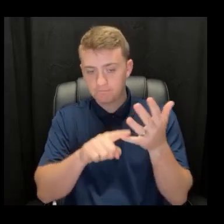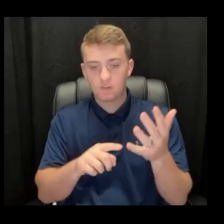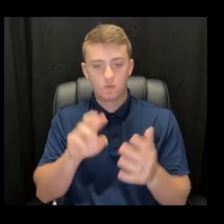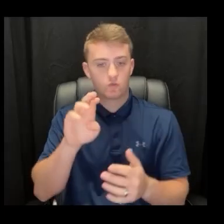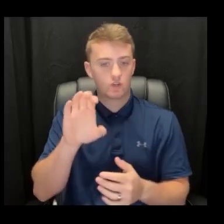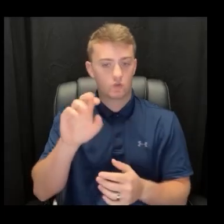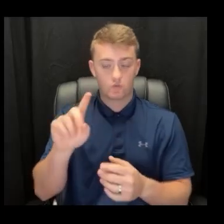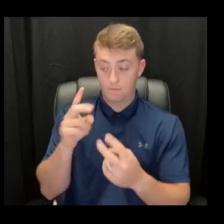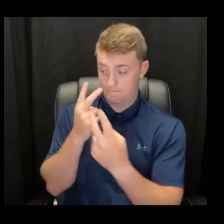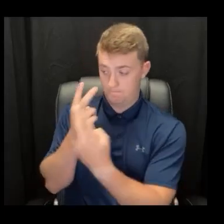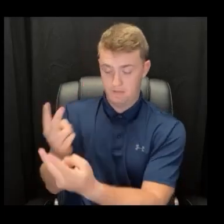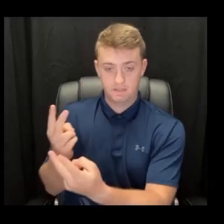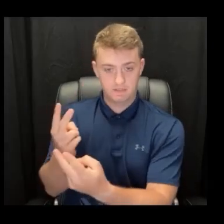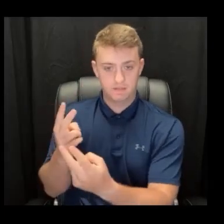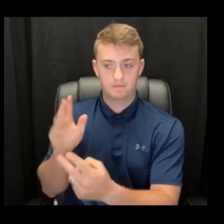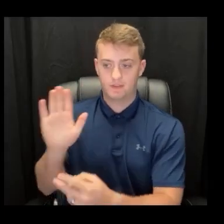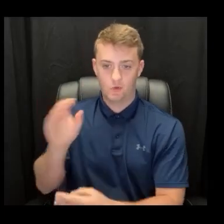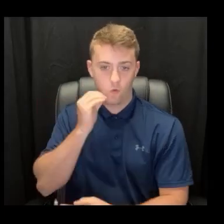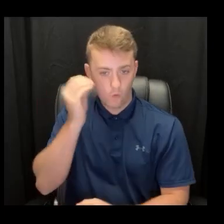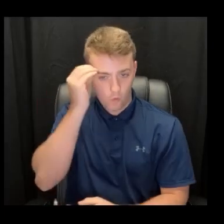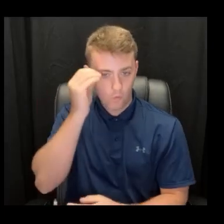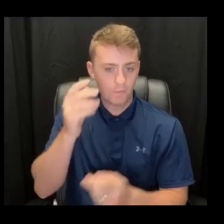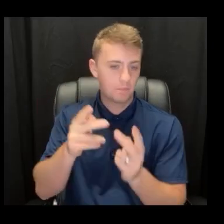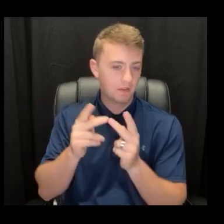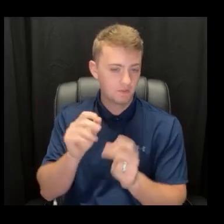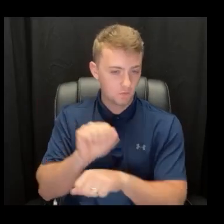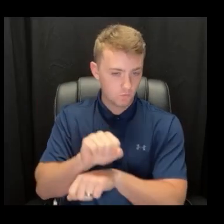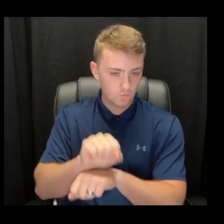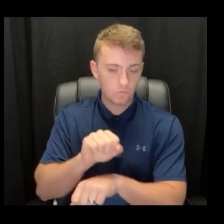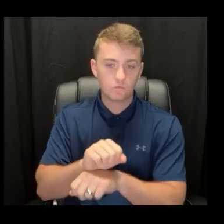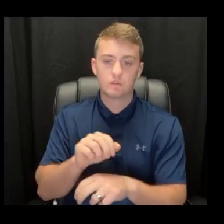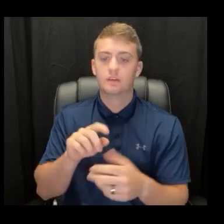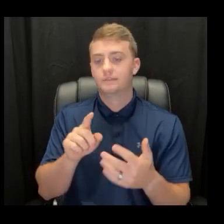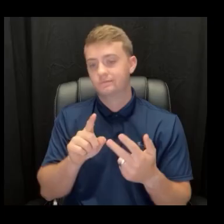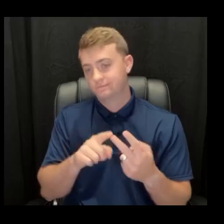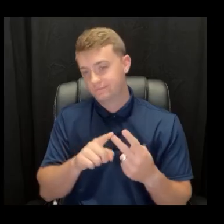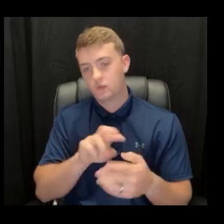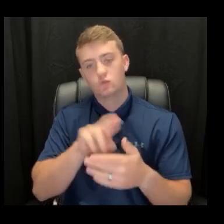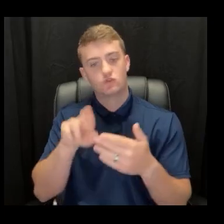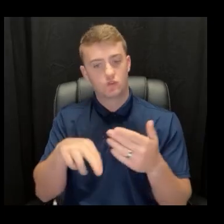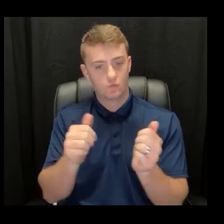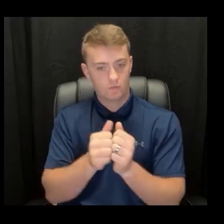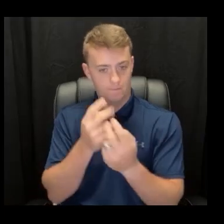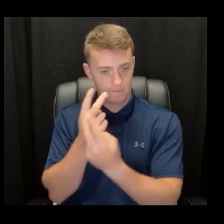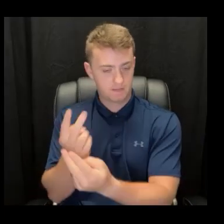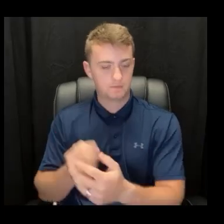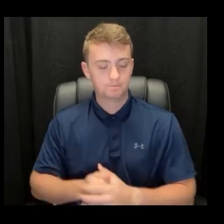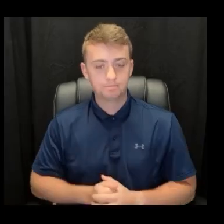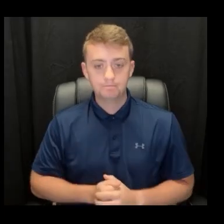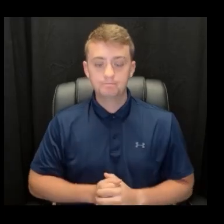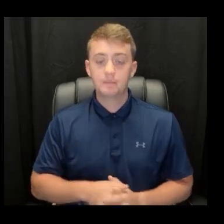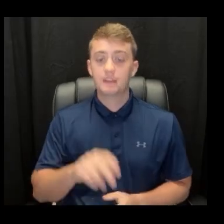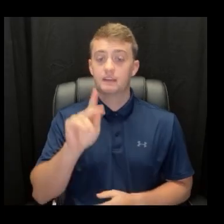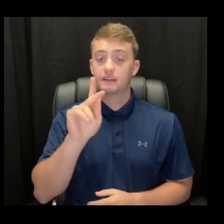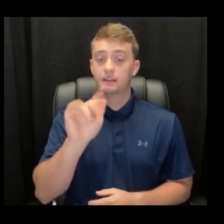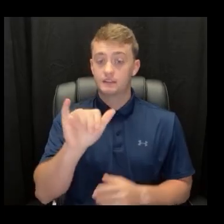the parents’ home or place of employment and the results of those visits. Kentucky districts must